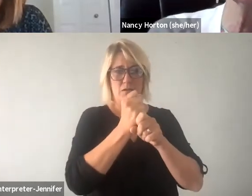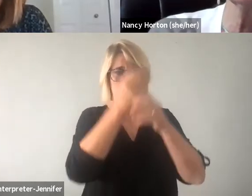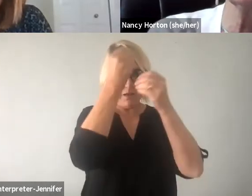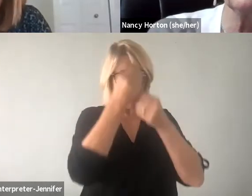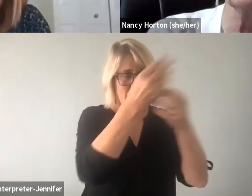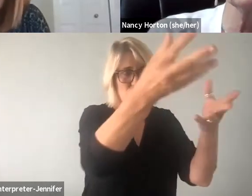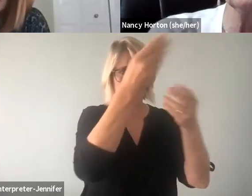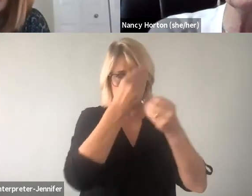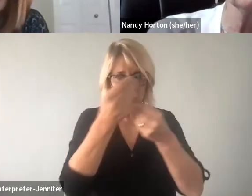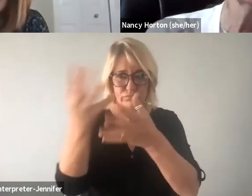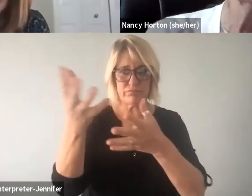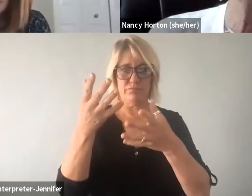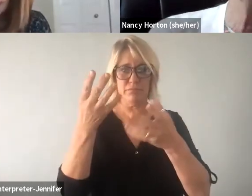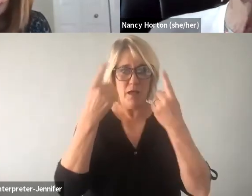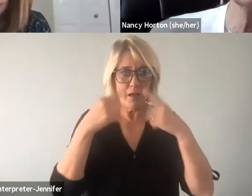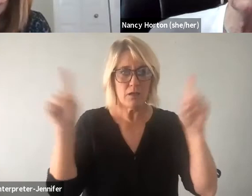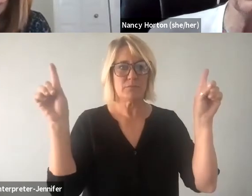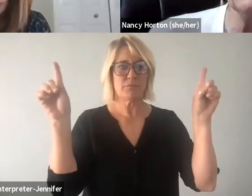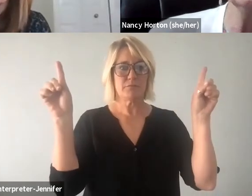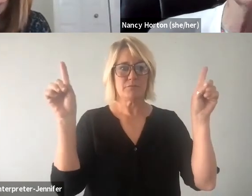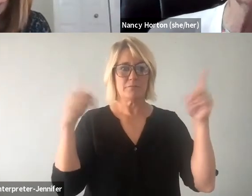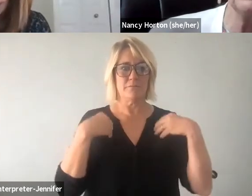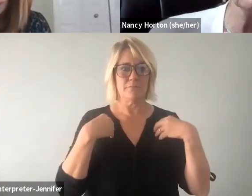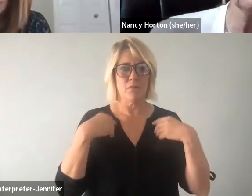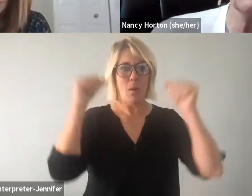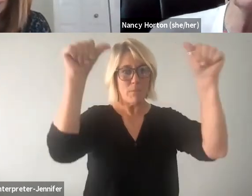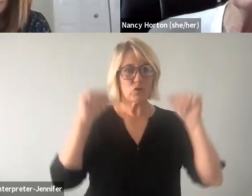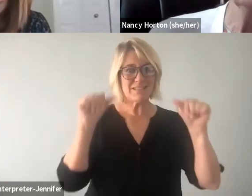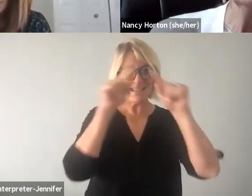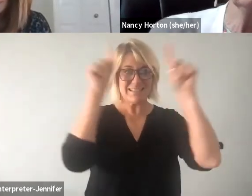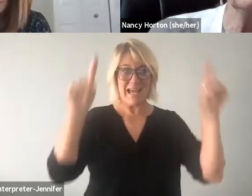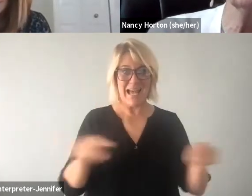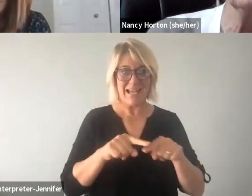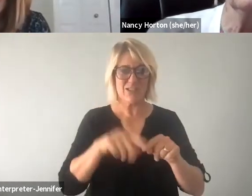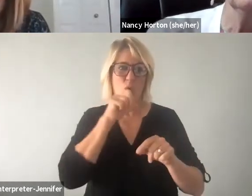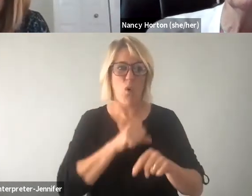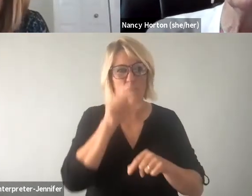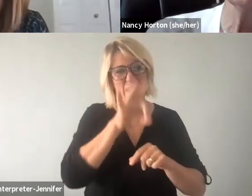all on the website and nowhere else. Think about, you know, different ways of getting information out to the